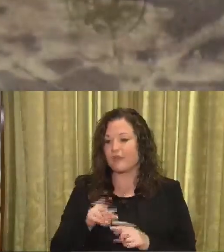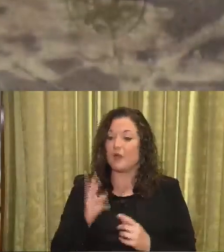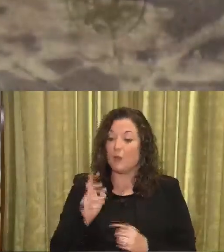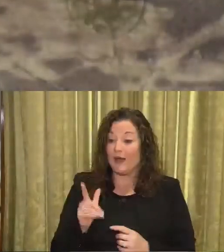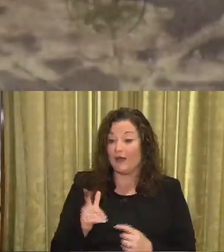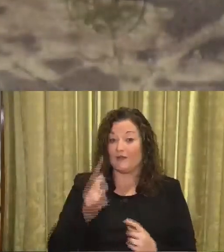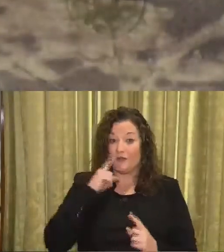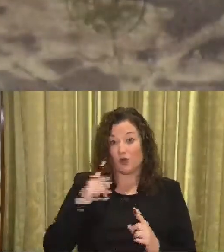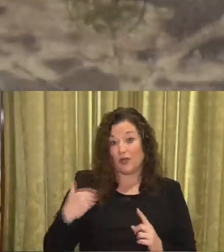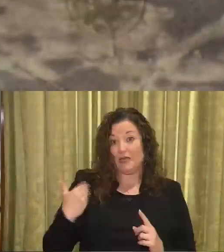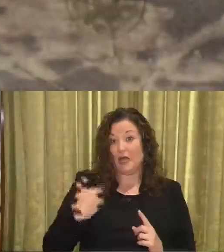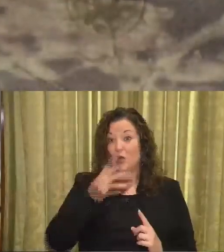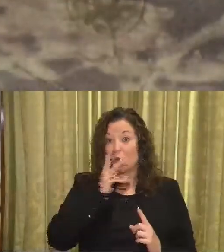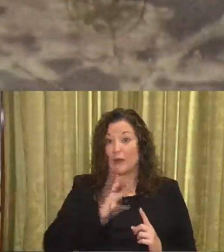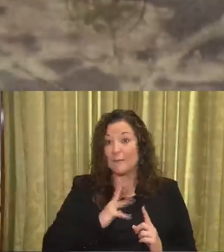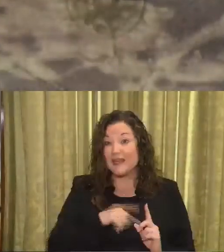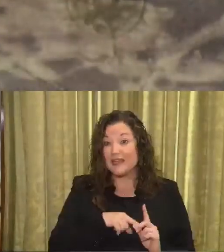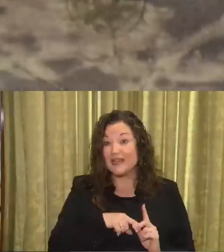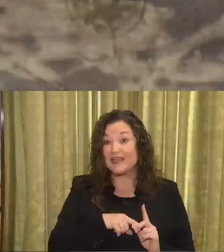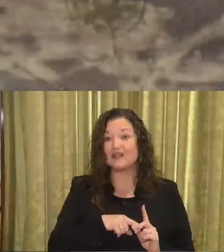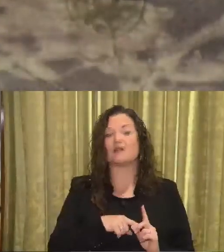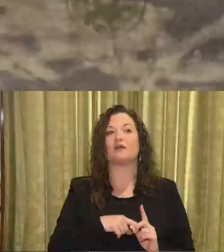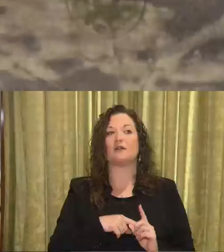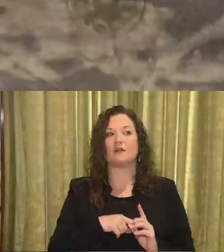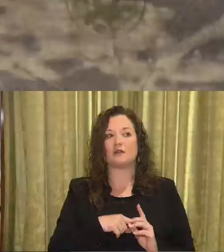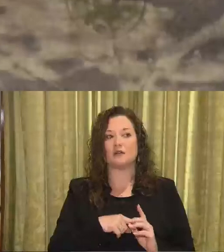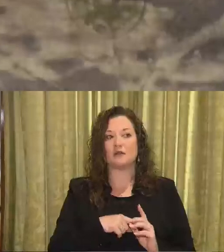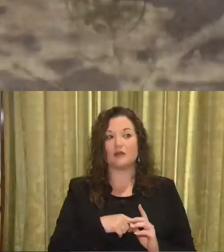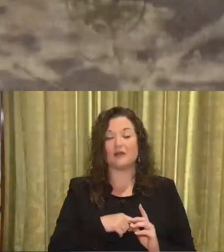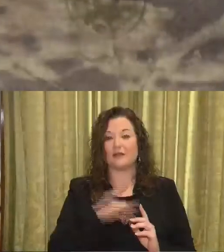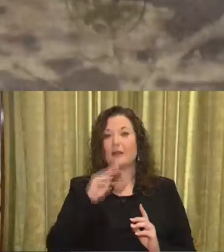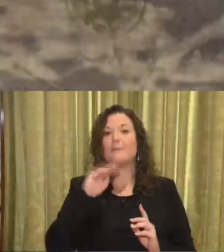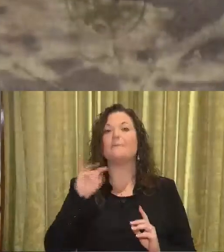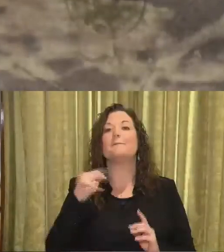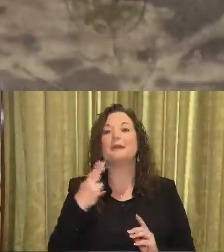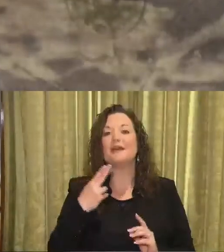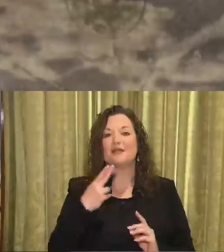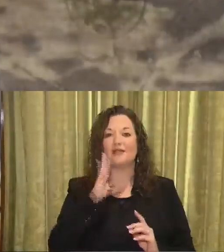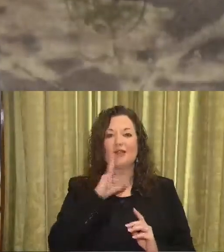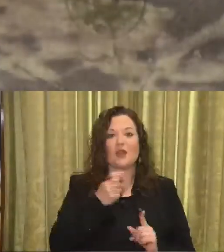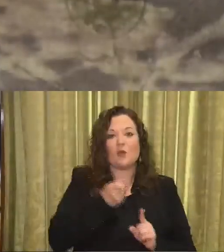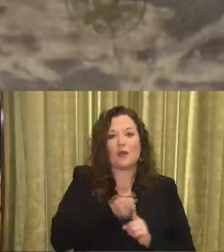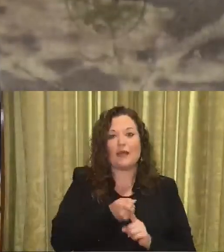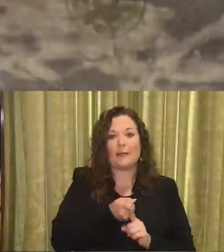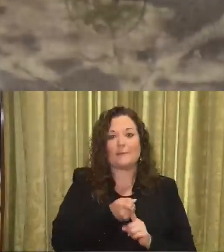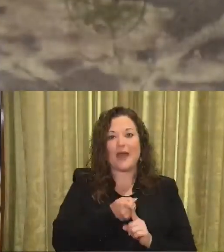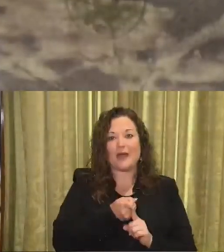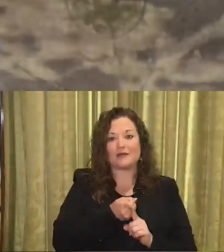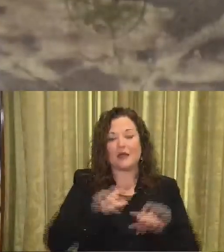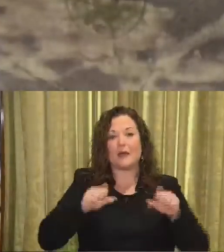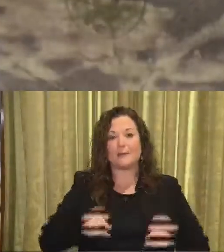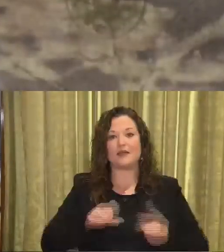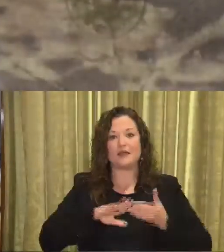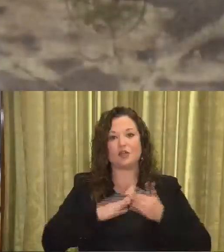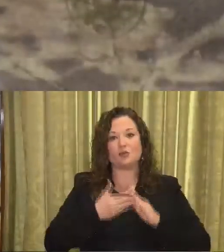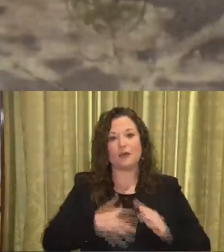young women it's the myth that it's going to impact fertility, and so that's something that